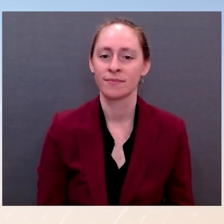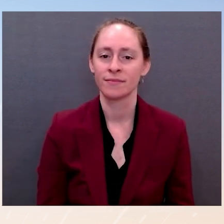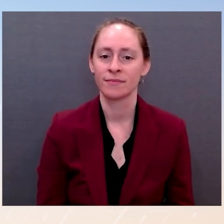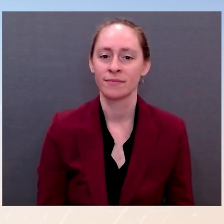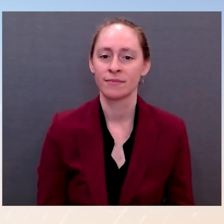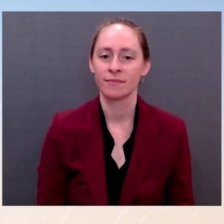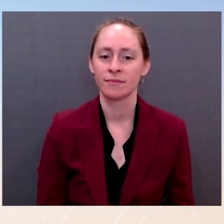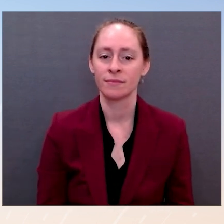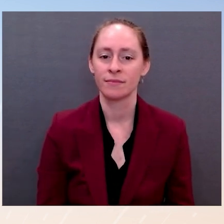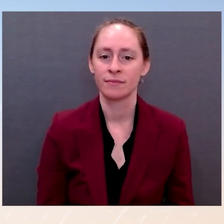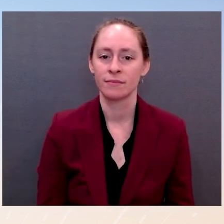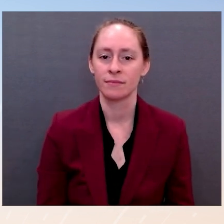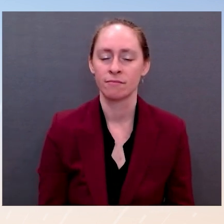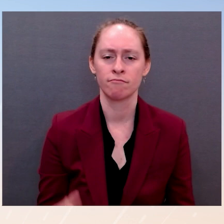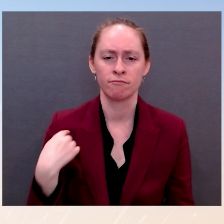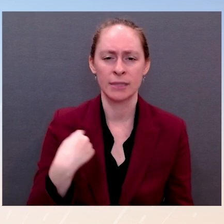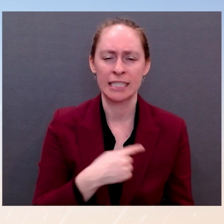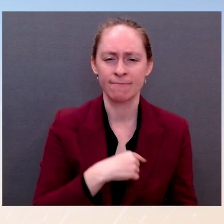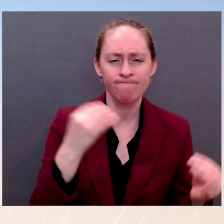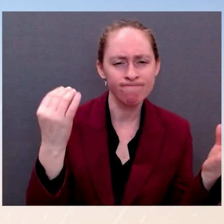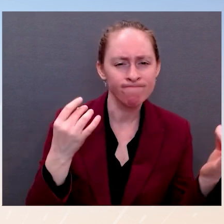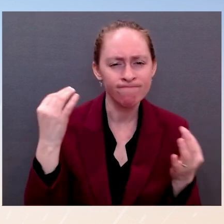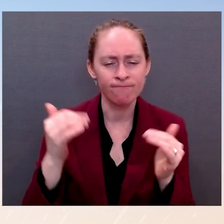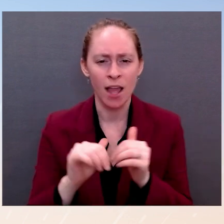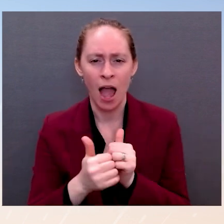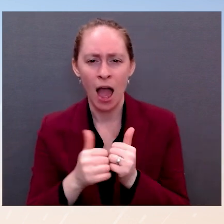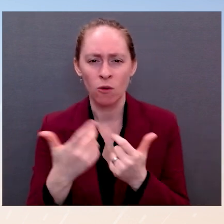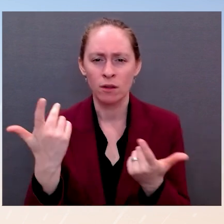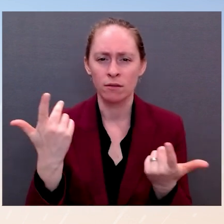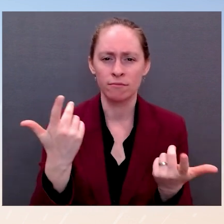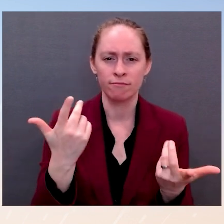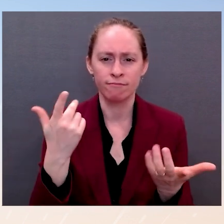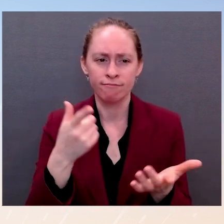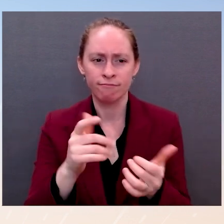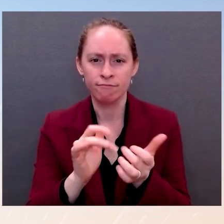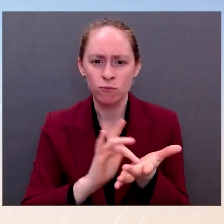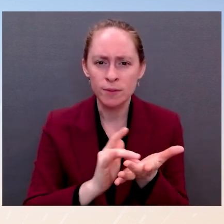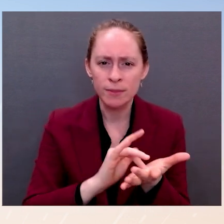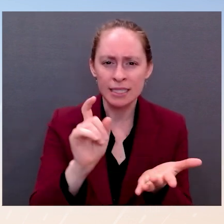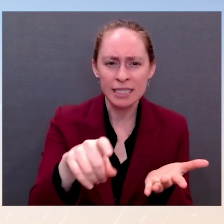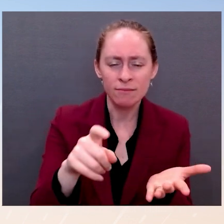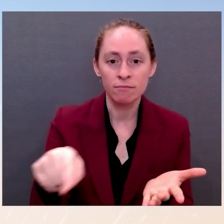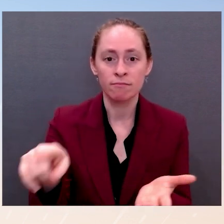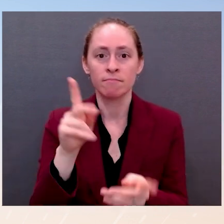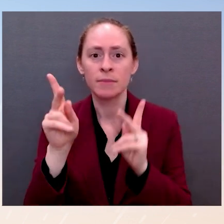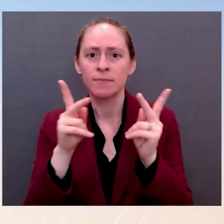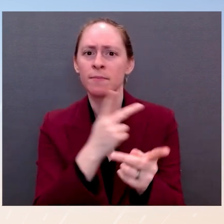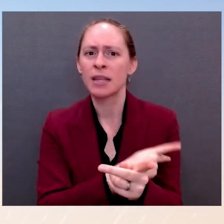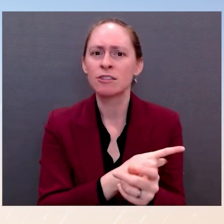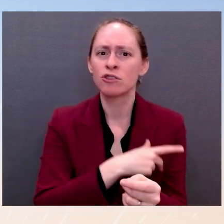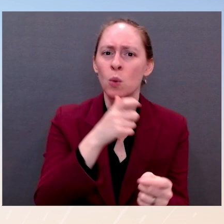have been really focusing on innovative ways to make sure that we are treating patients and people.